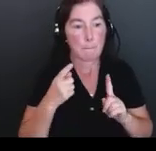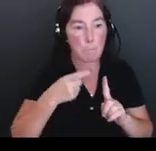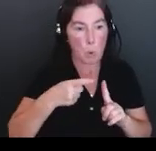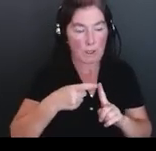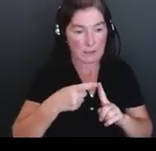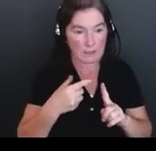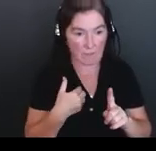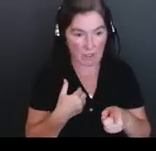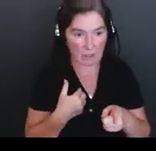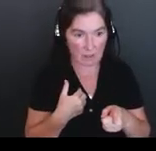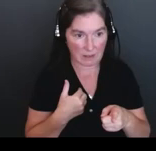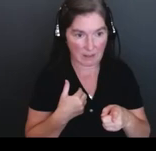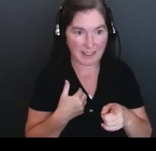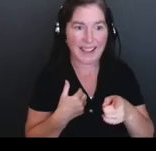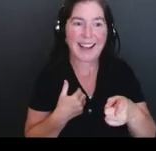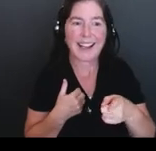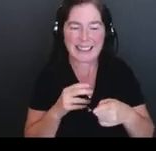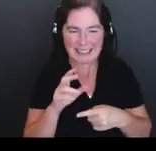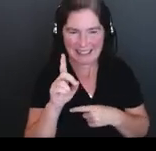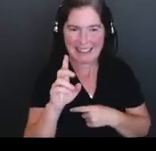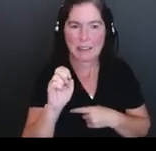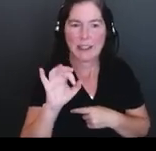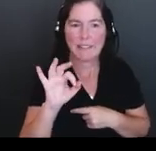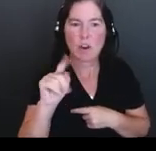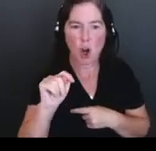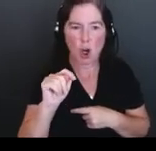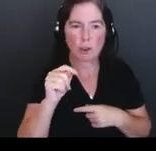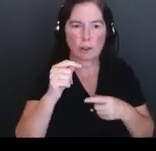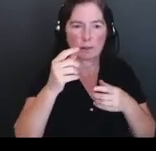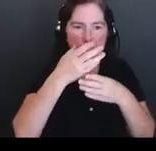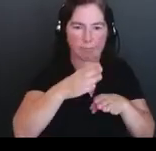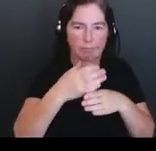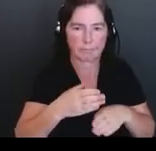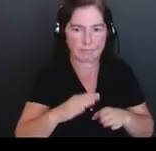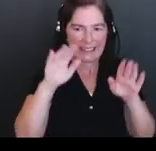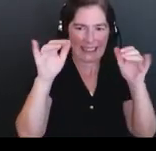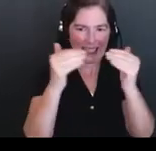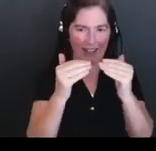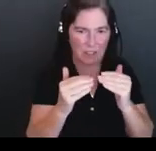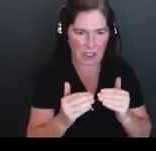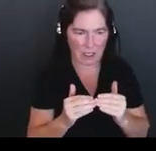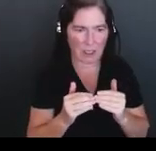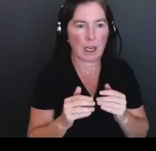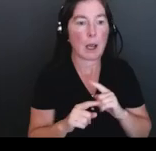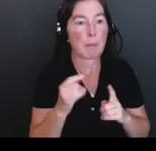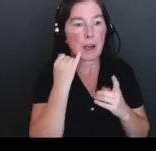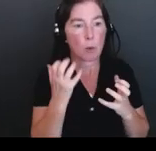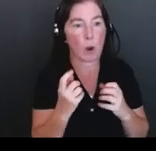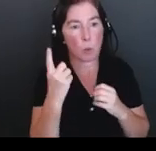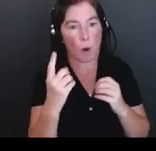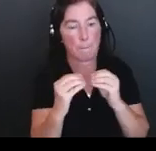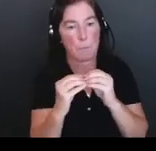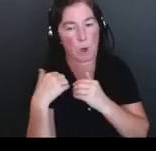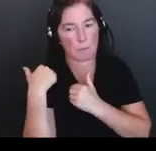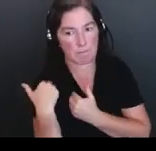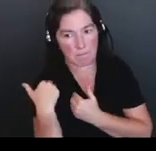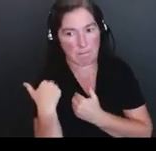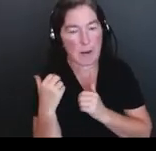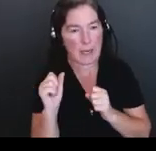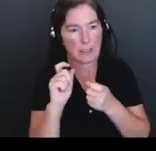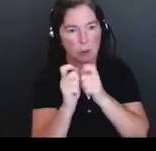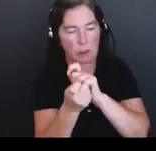with how many other rows and columns you would like.